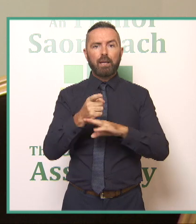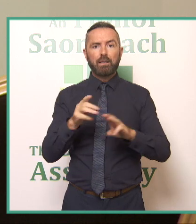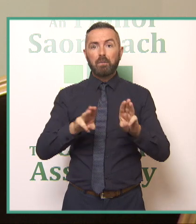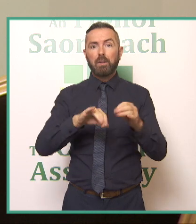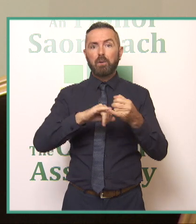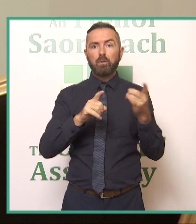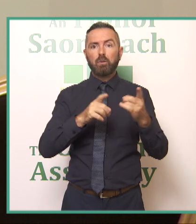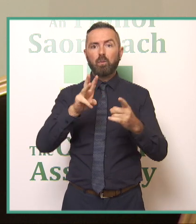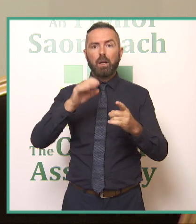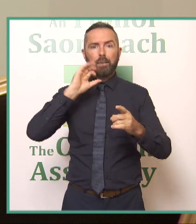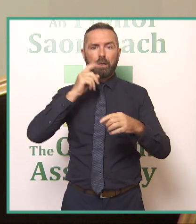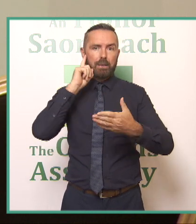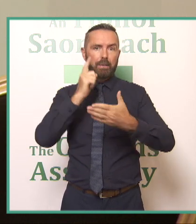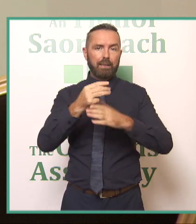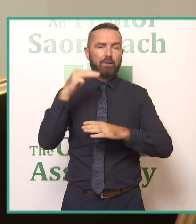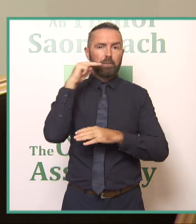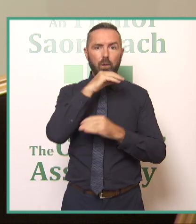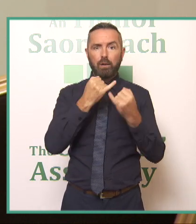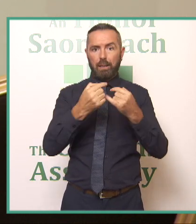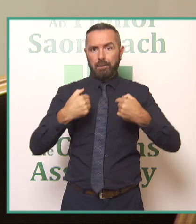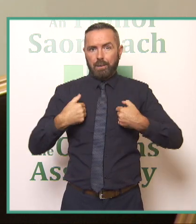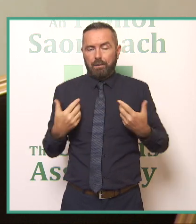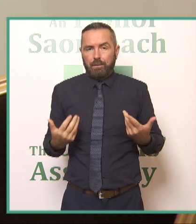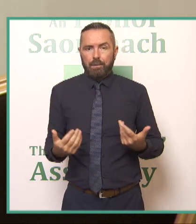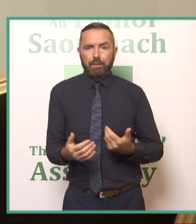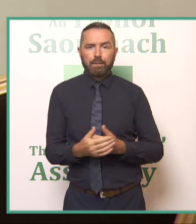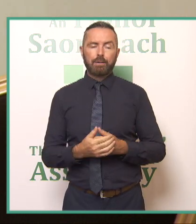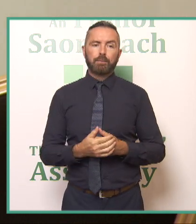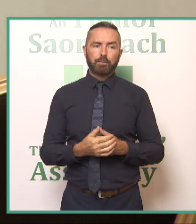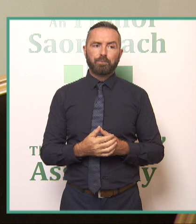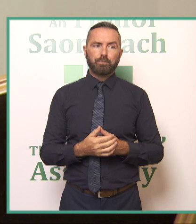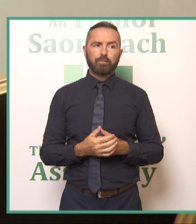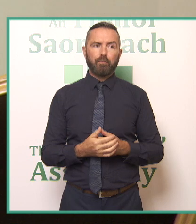doing it because they believe it's important like I did but to to have something like that